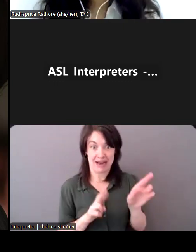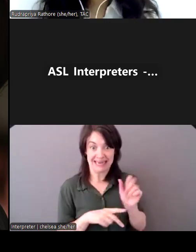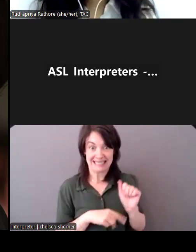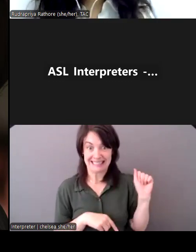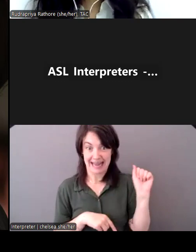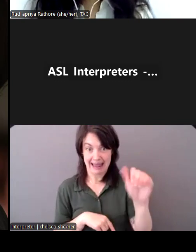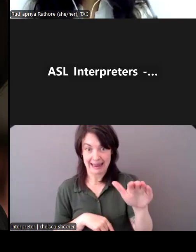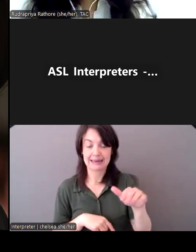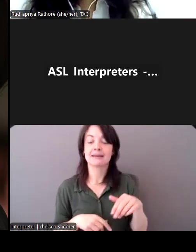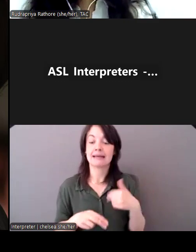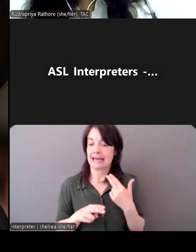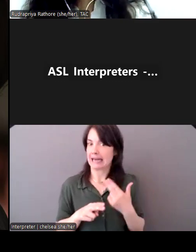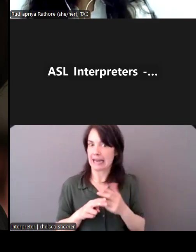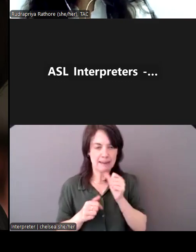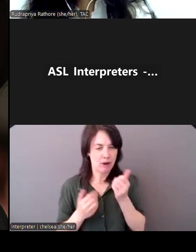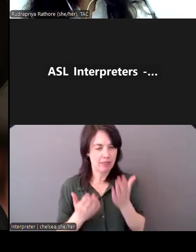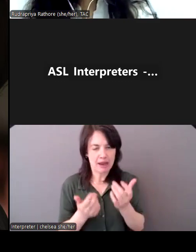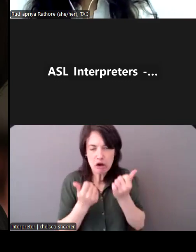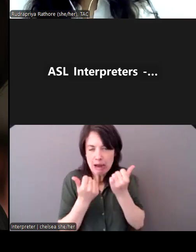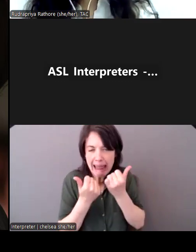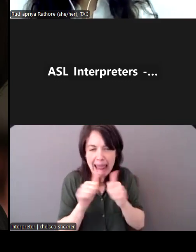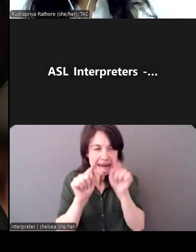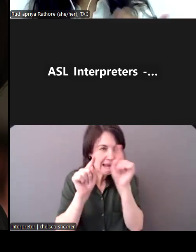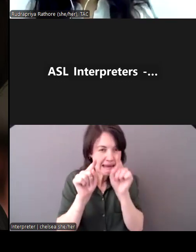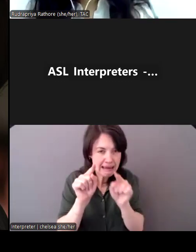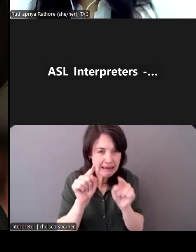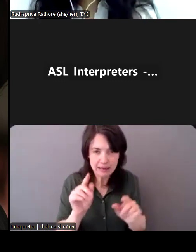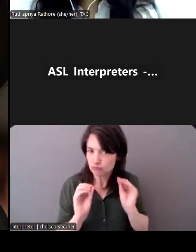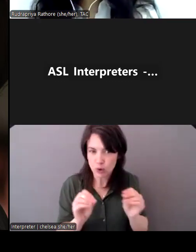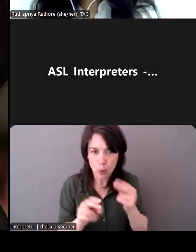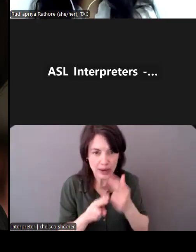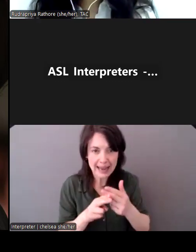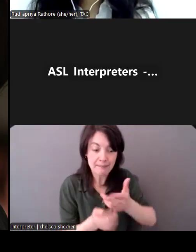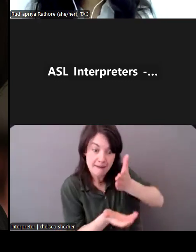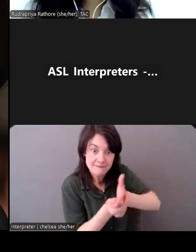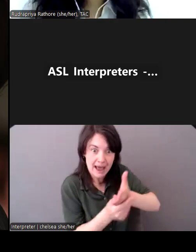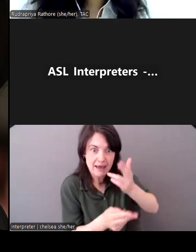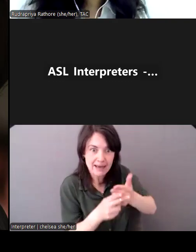that your name isn't on any of the materials um not in the file name of your sample too